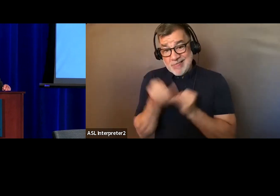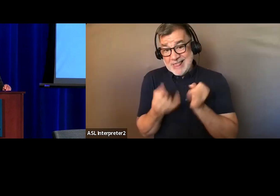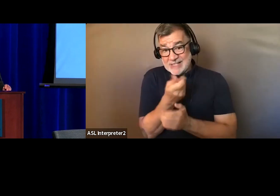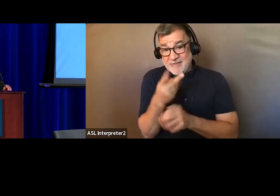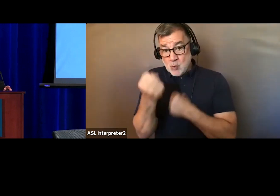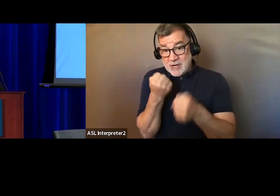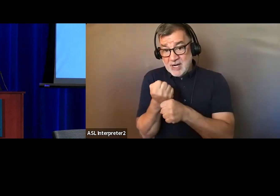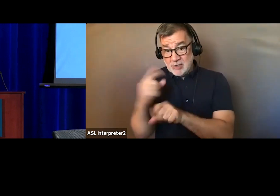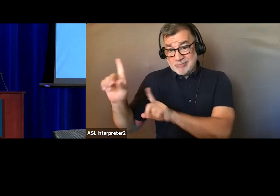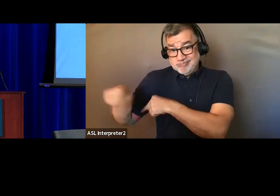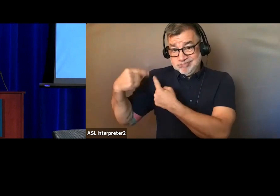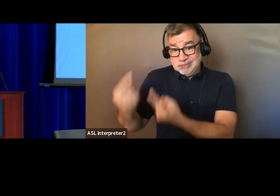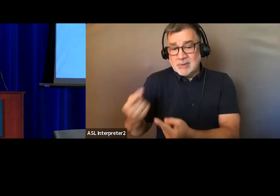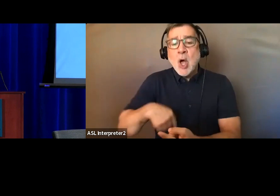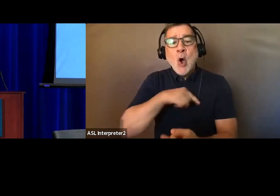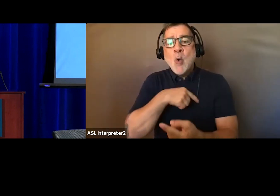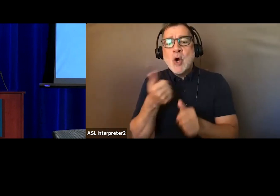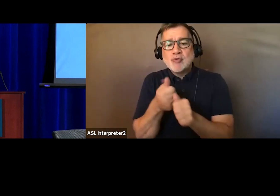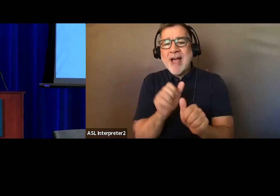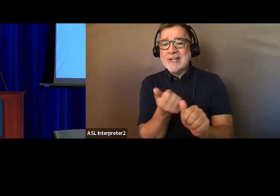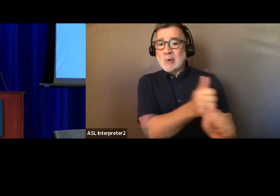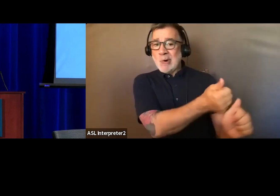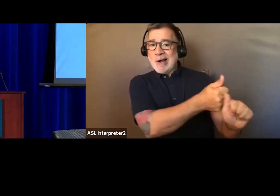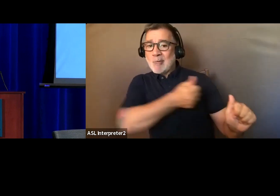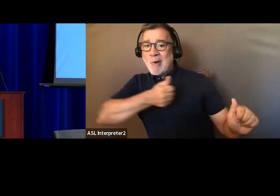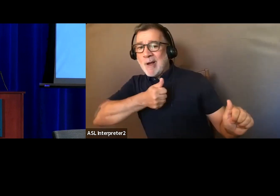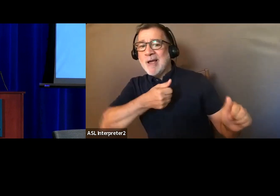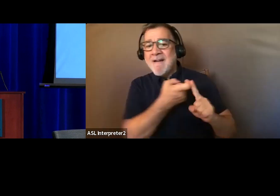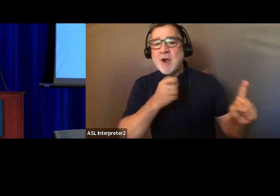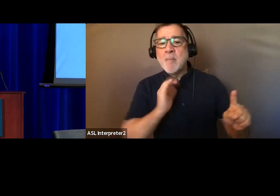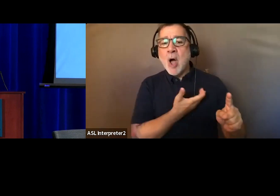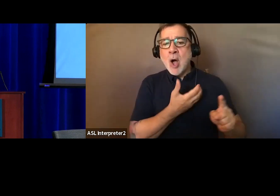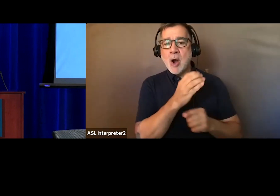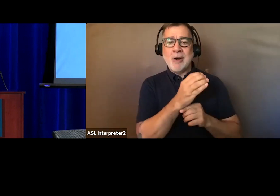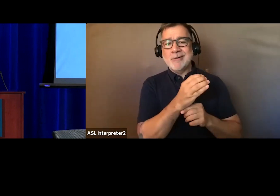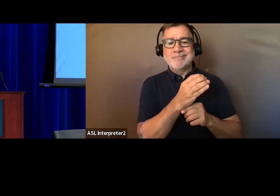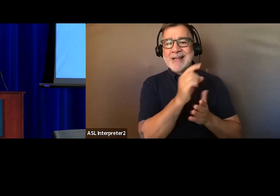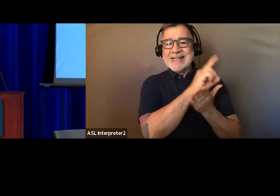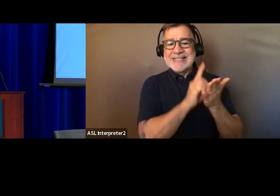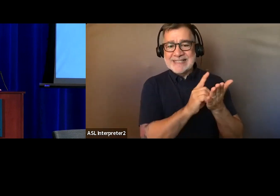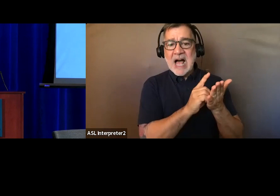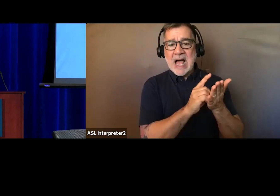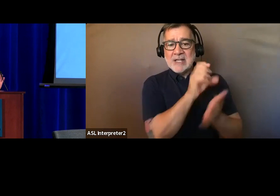from our custom design software that has been in place for 20 years because, you know,